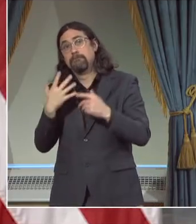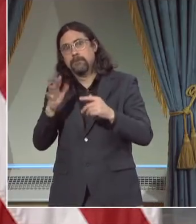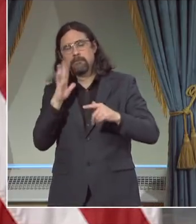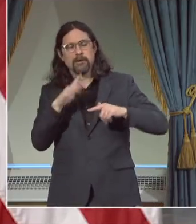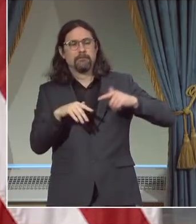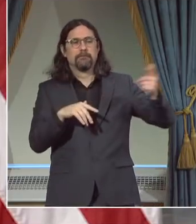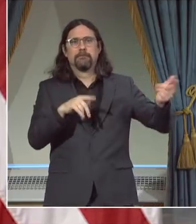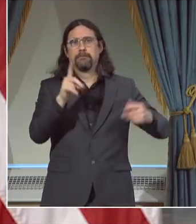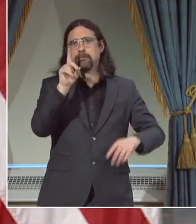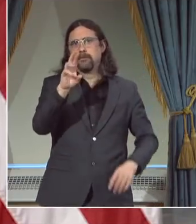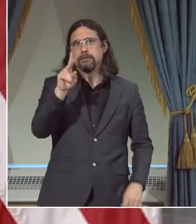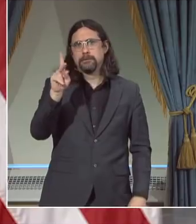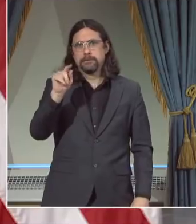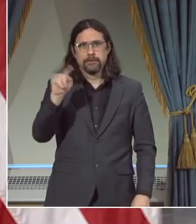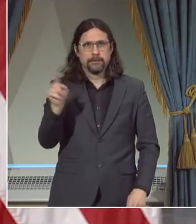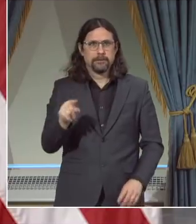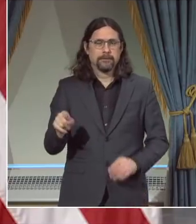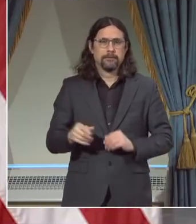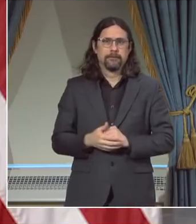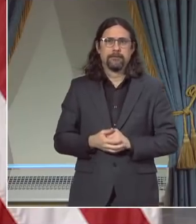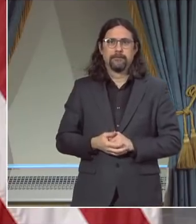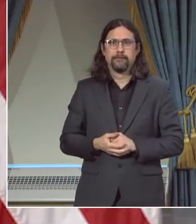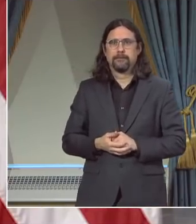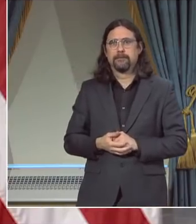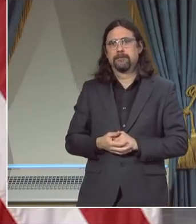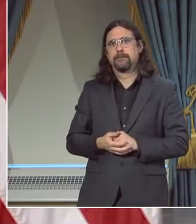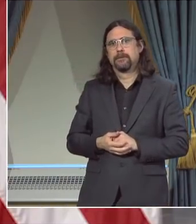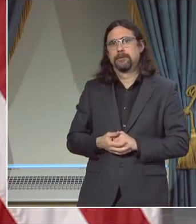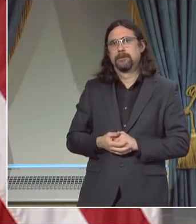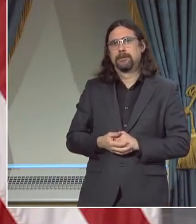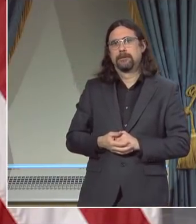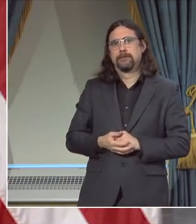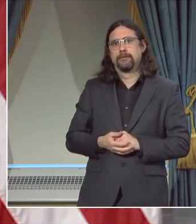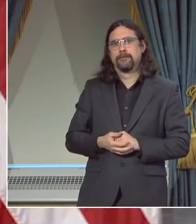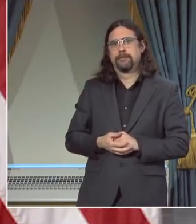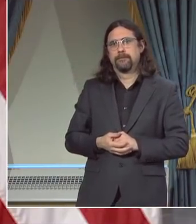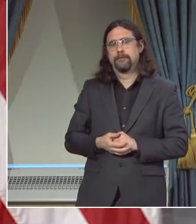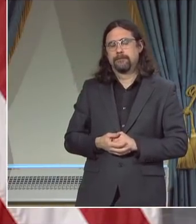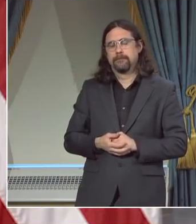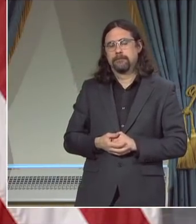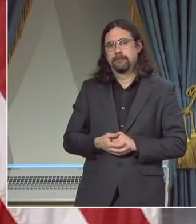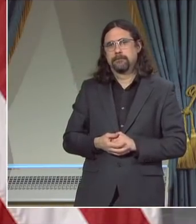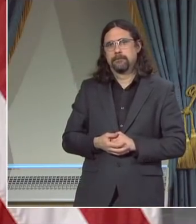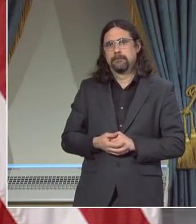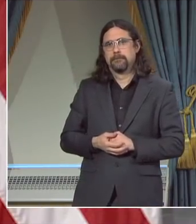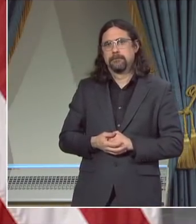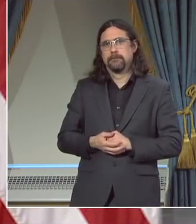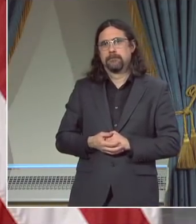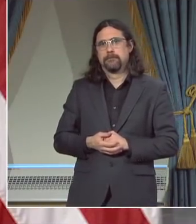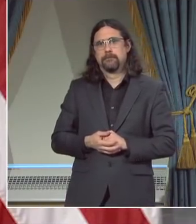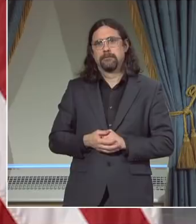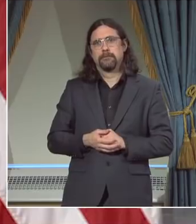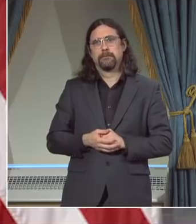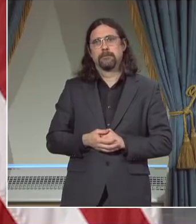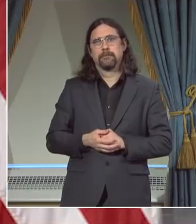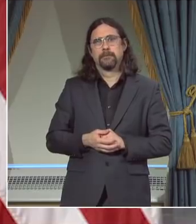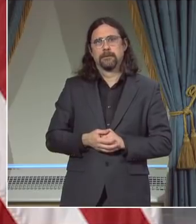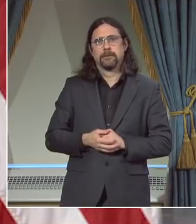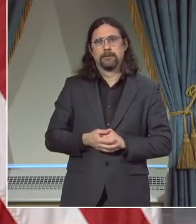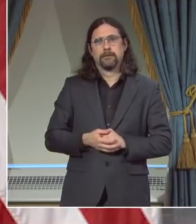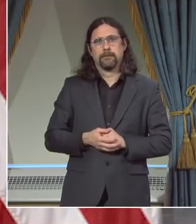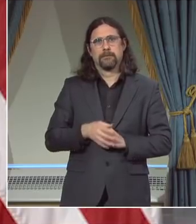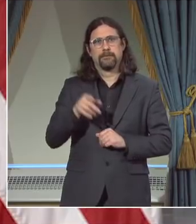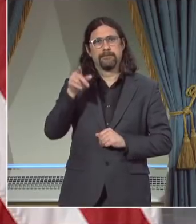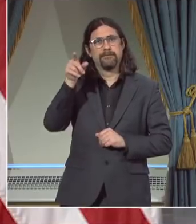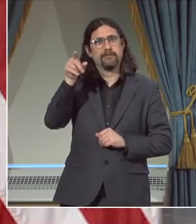DR. KATZ WILL